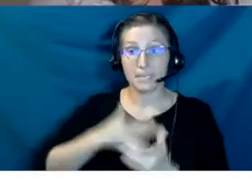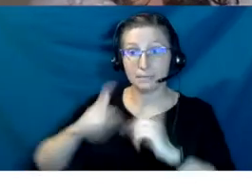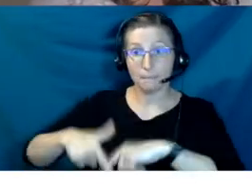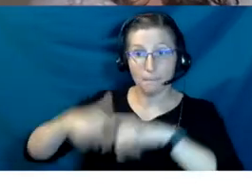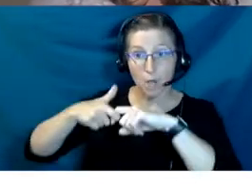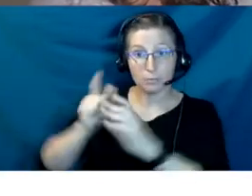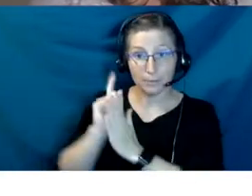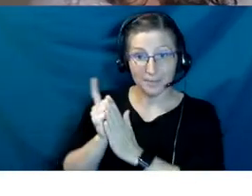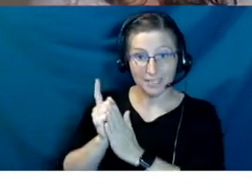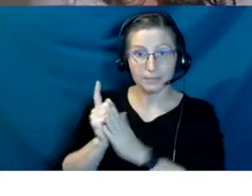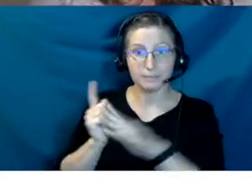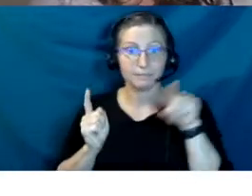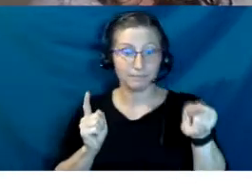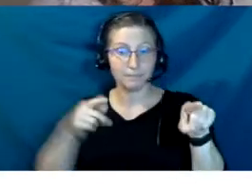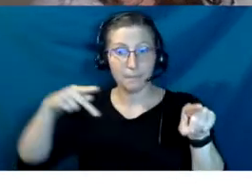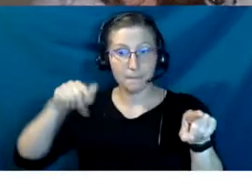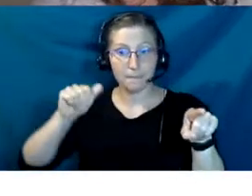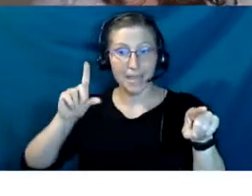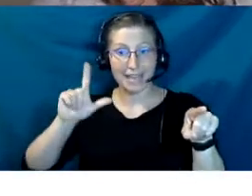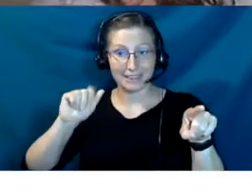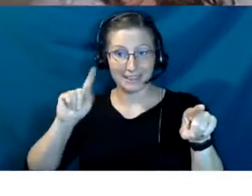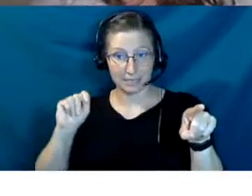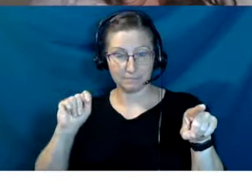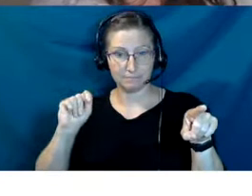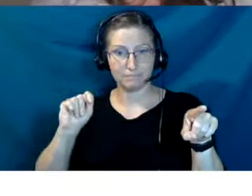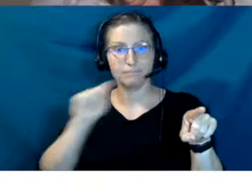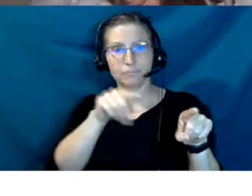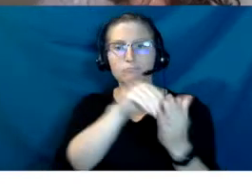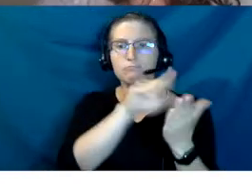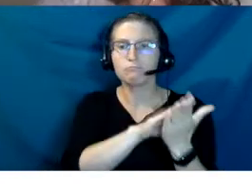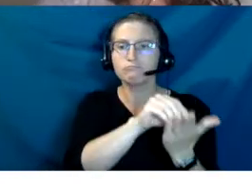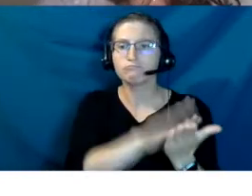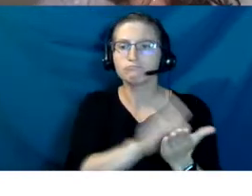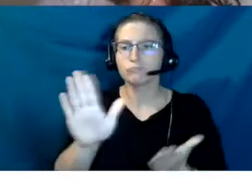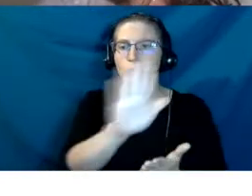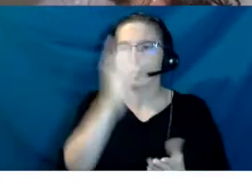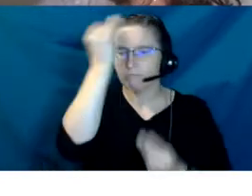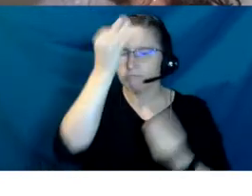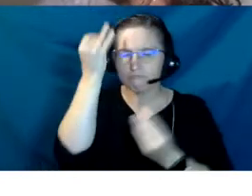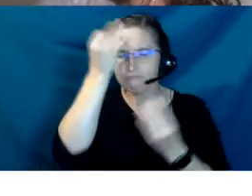go to this Padlet and just put down your thoughts.